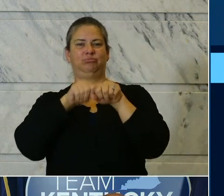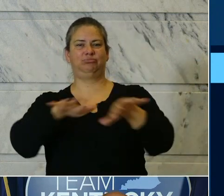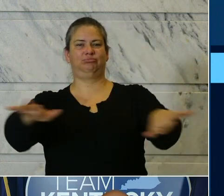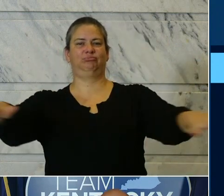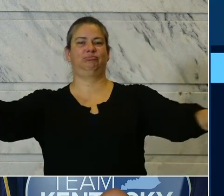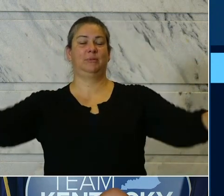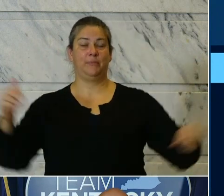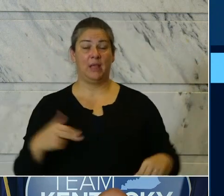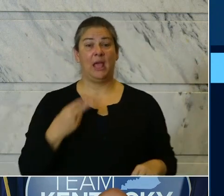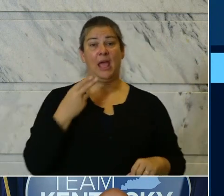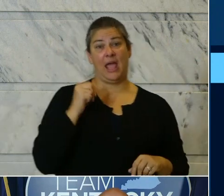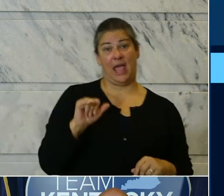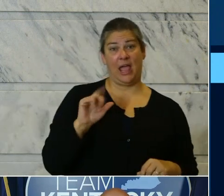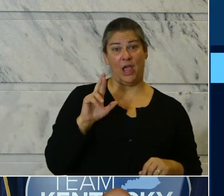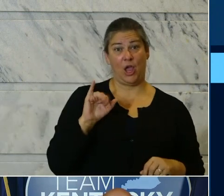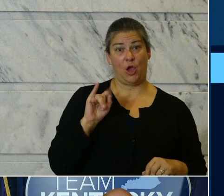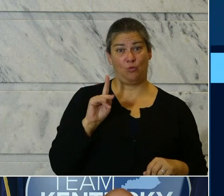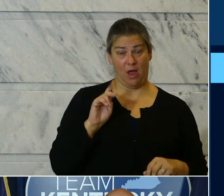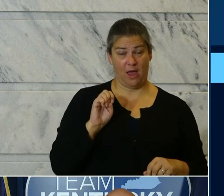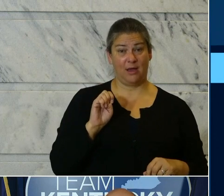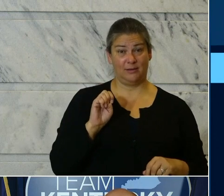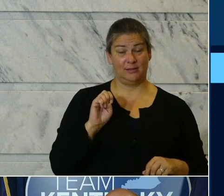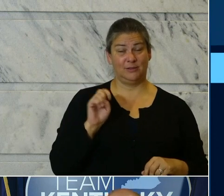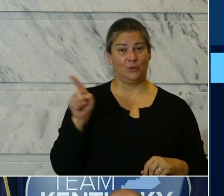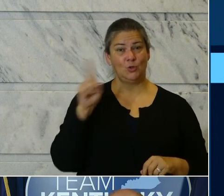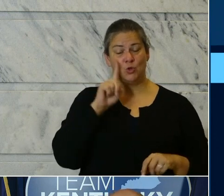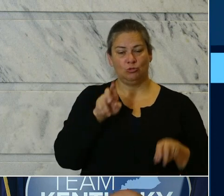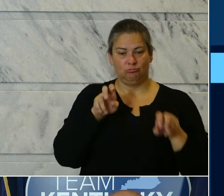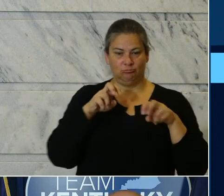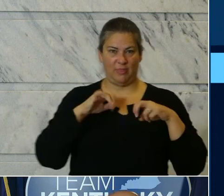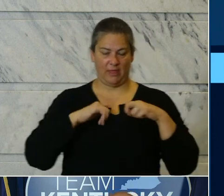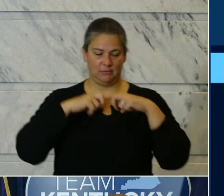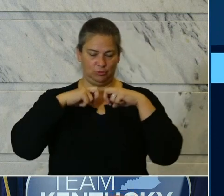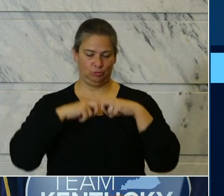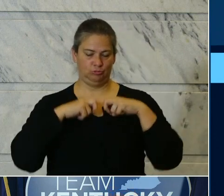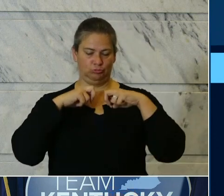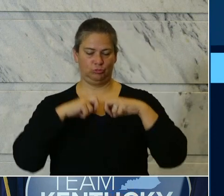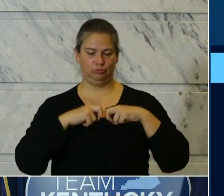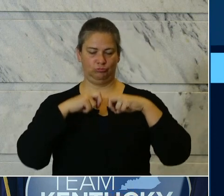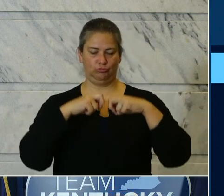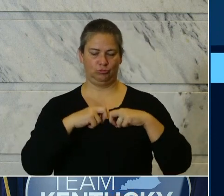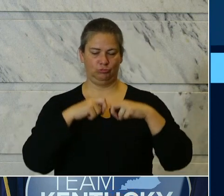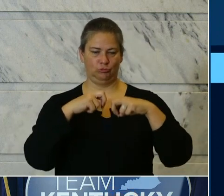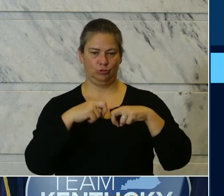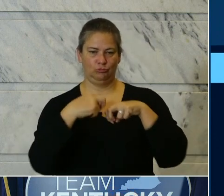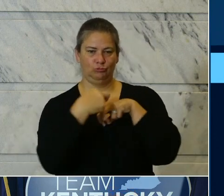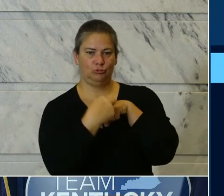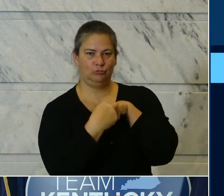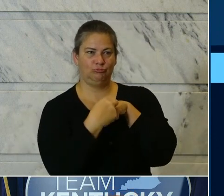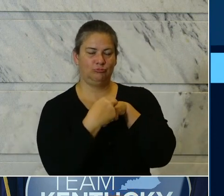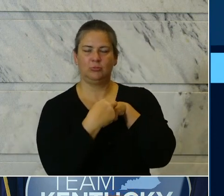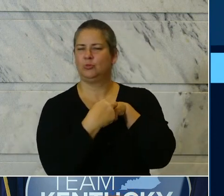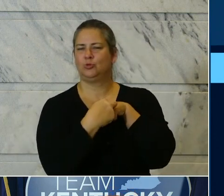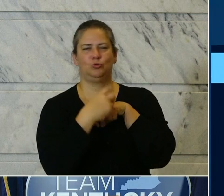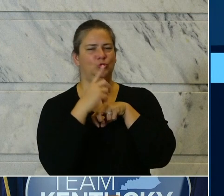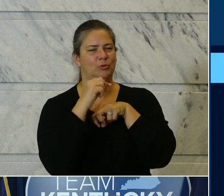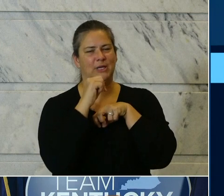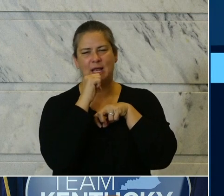YOU EXPECTED A LOT OF FOLKS. HEY RIDES AND THINGS WERE YOU'RE ALL SITTING PACKED IN THE BACK OF A TRACTOR TOGETHER